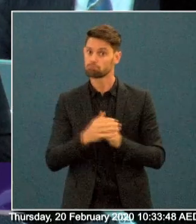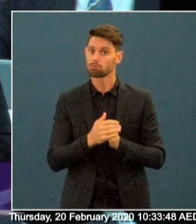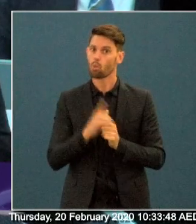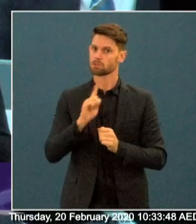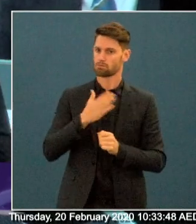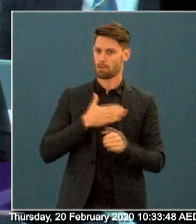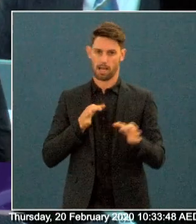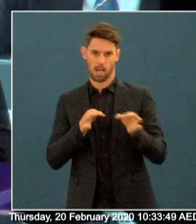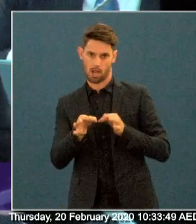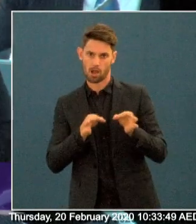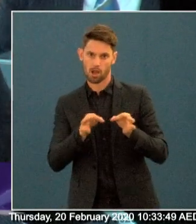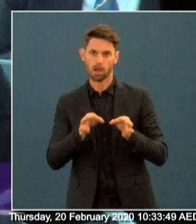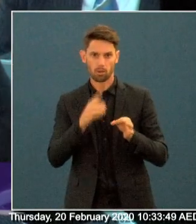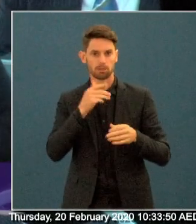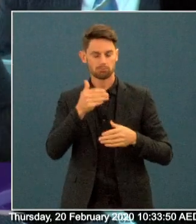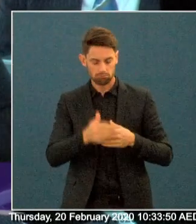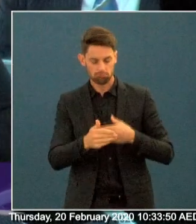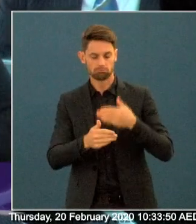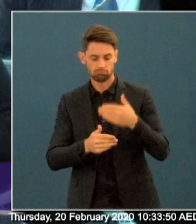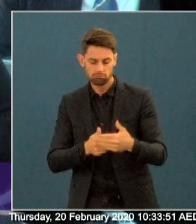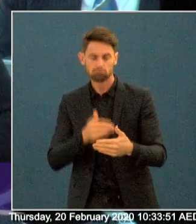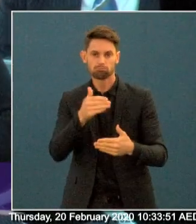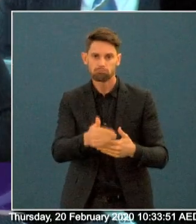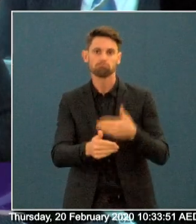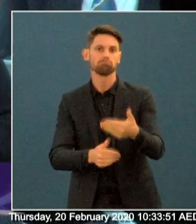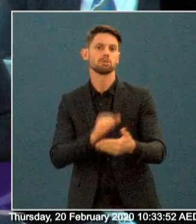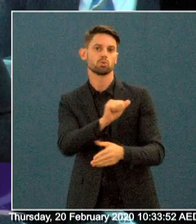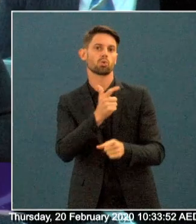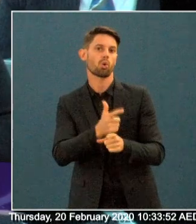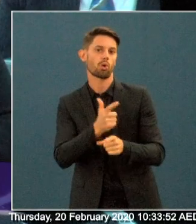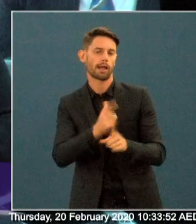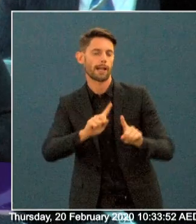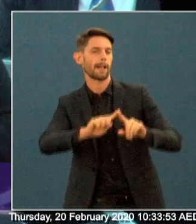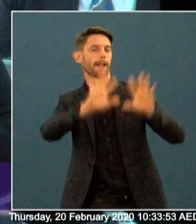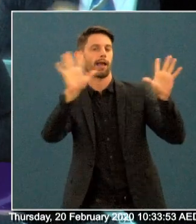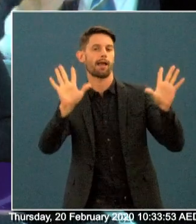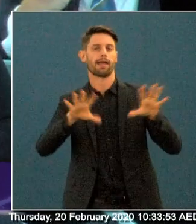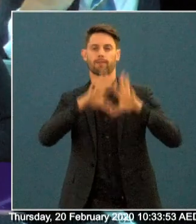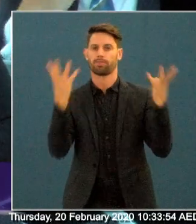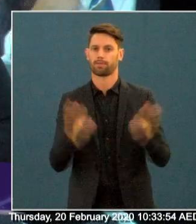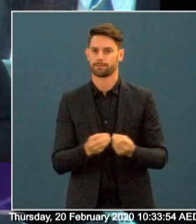I wanted to take with Professor Trollor's evidence this morning. So let's start with you.